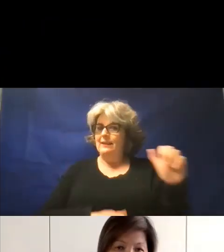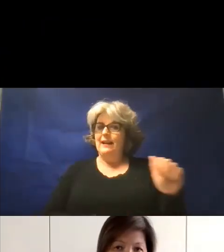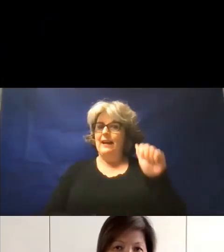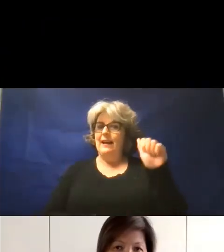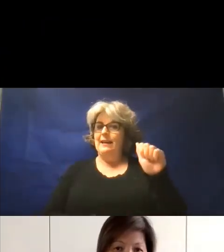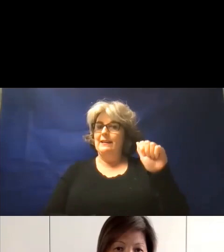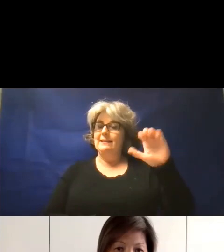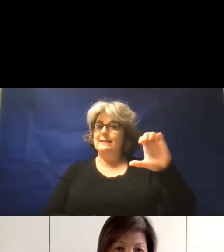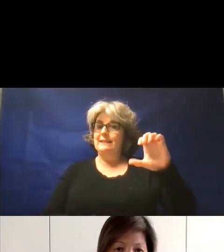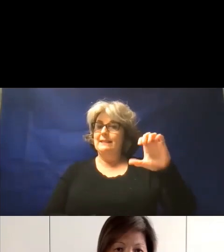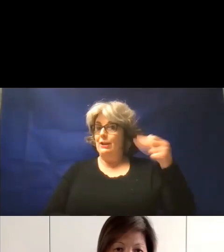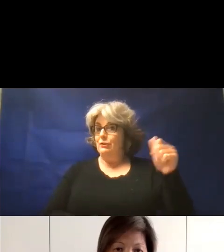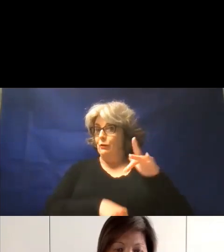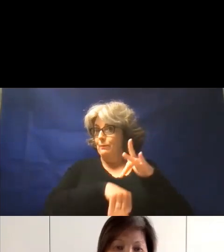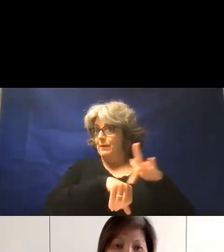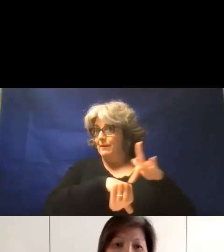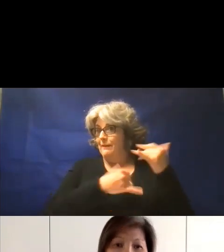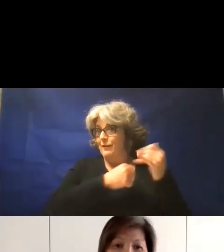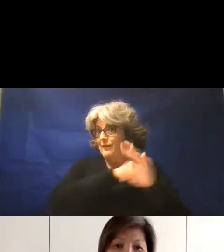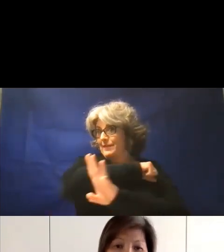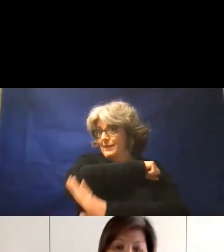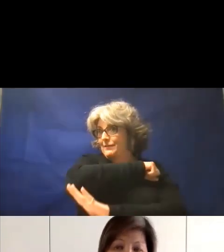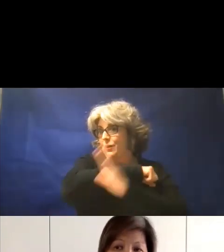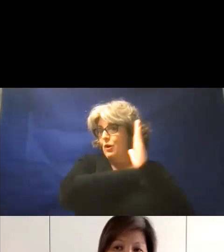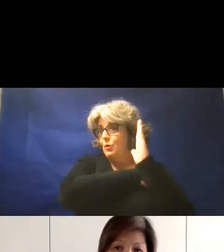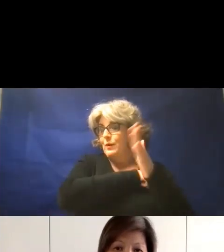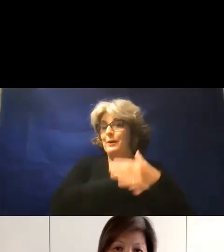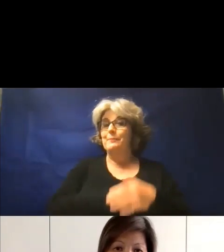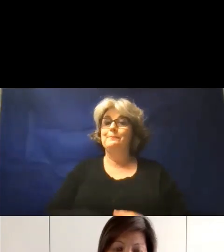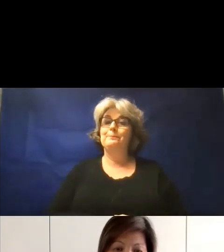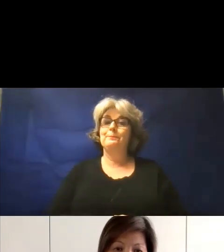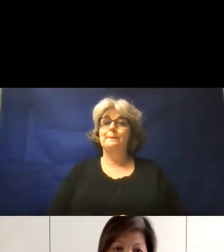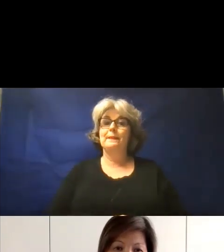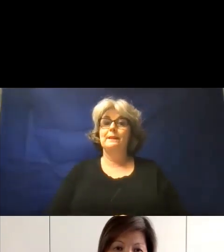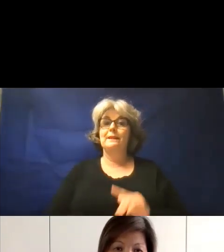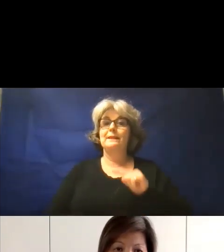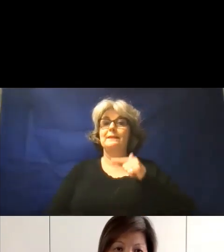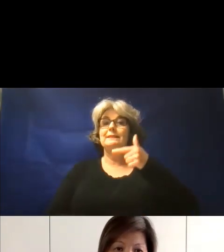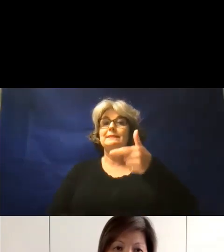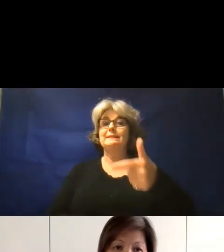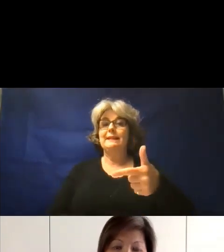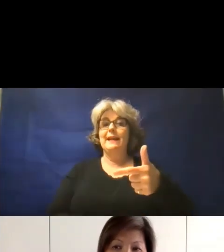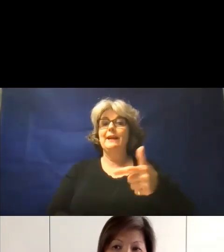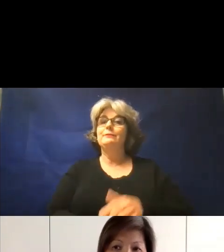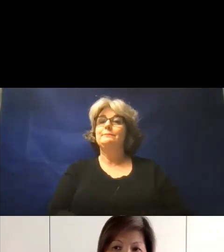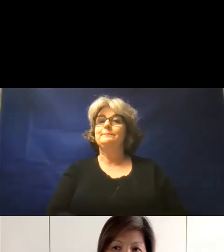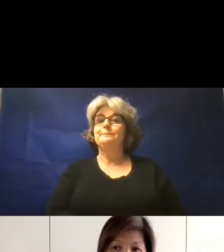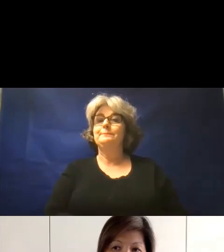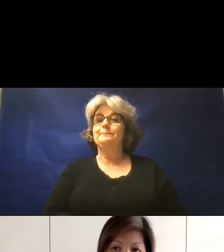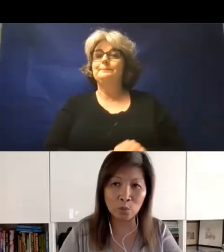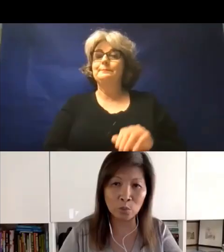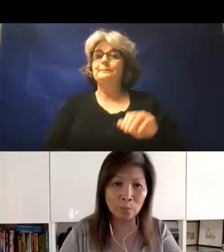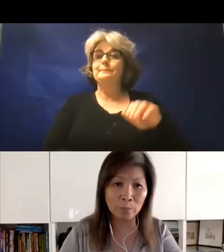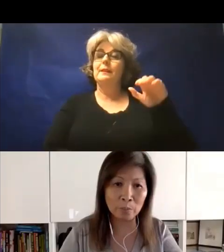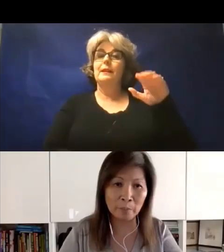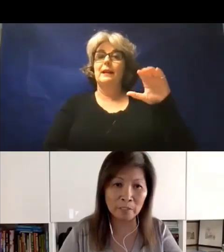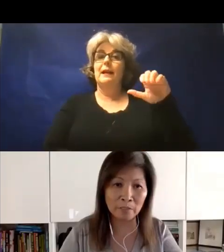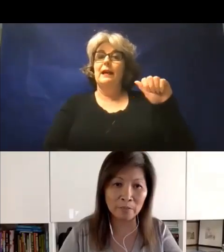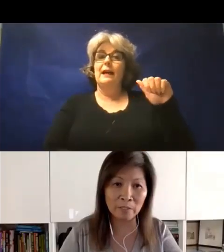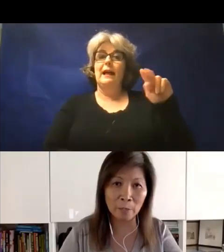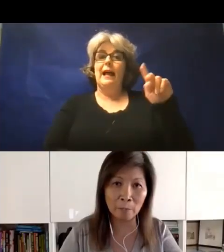available for the fall. Now we turn over to Kalpen and Adria for institutional perspectives, Kalpen.